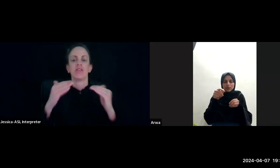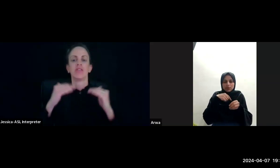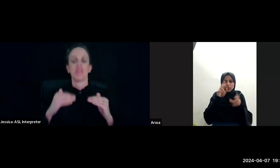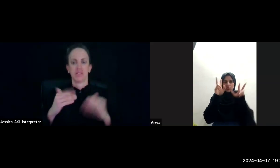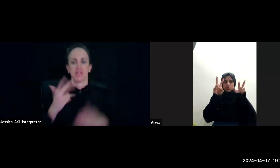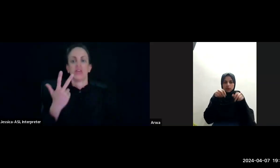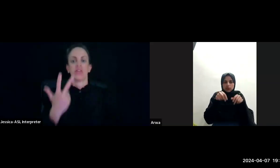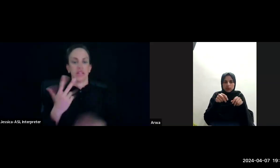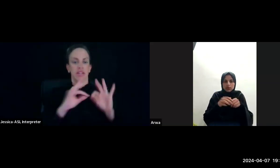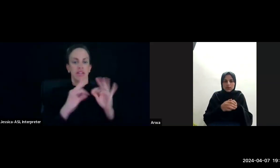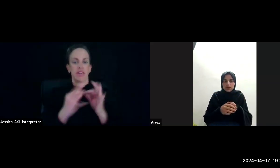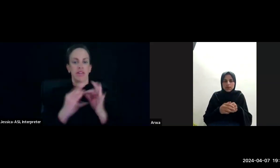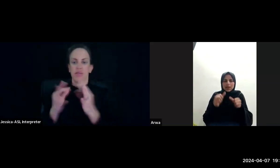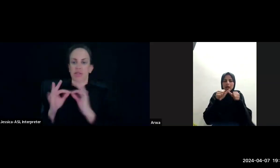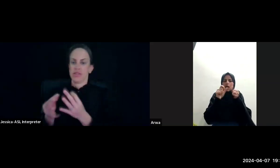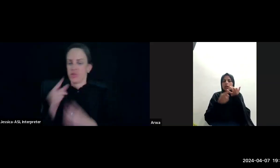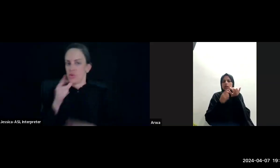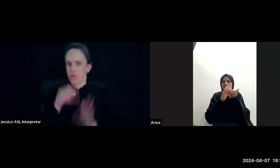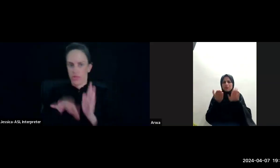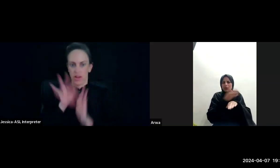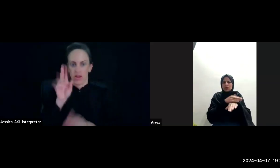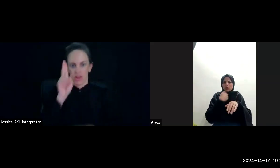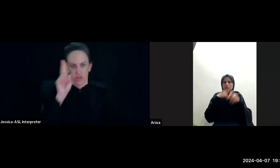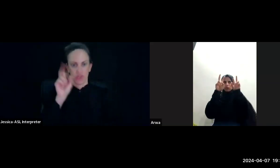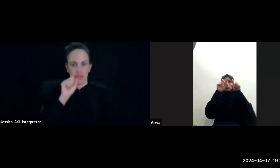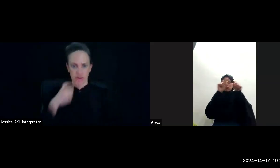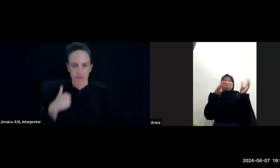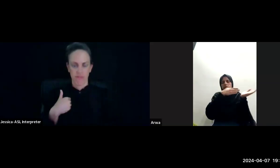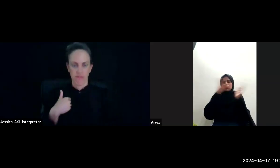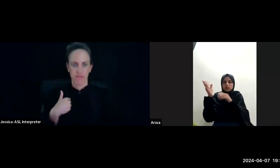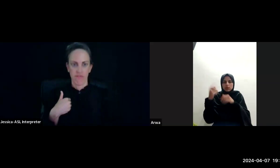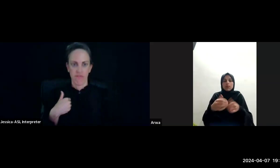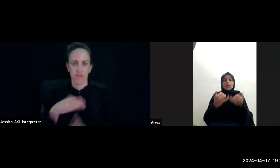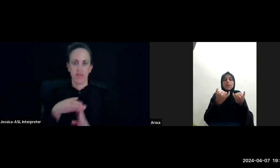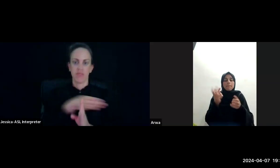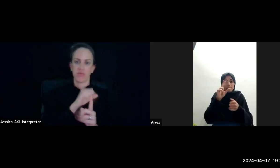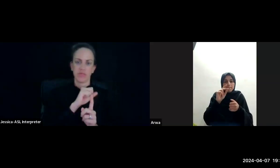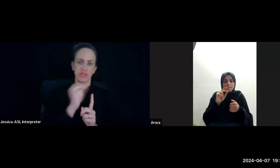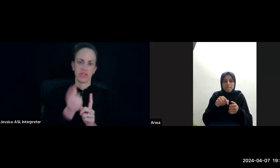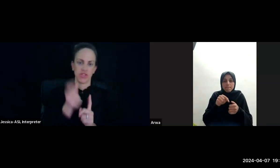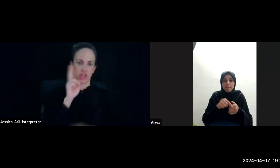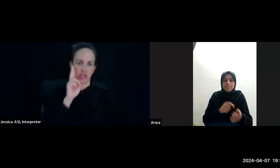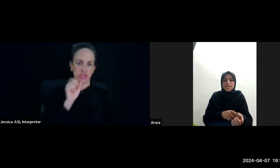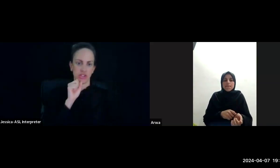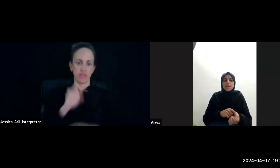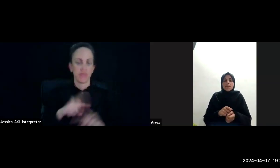course these are not Usher syndrome okay. Previous condition was Usher syndrome but not this one. So this was